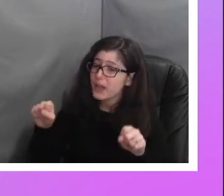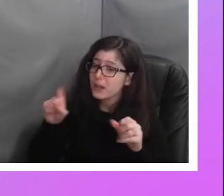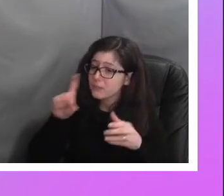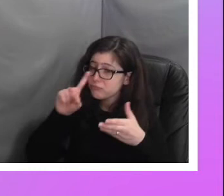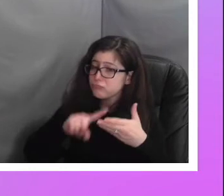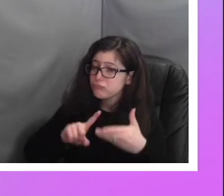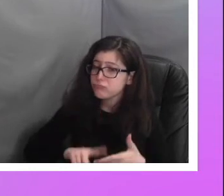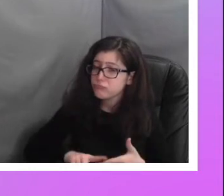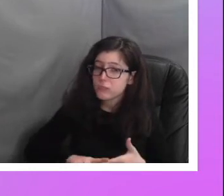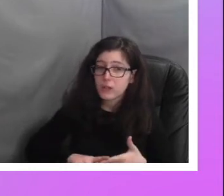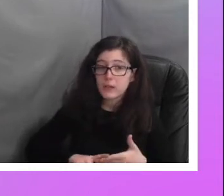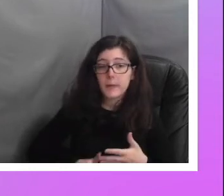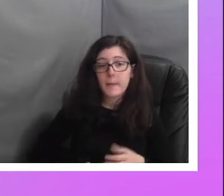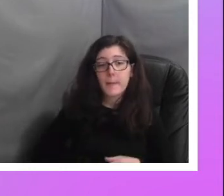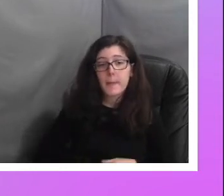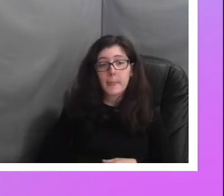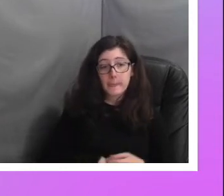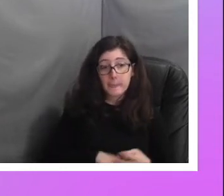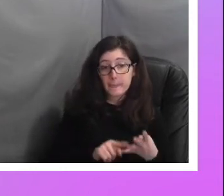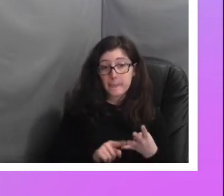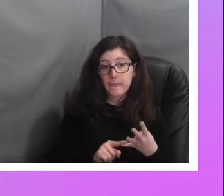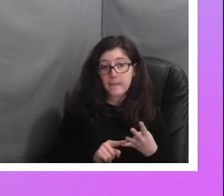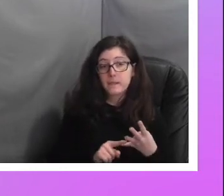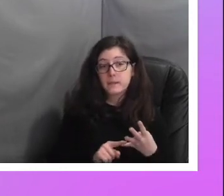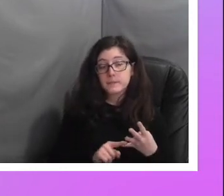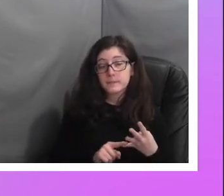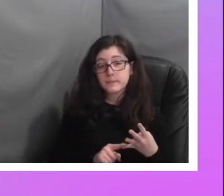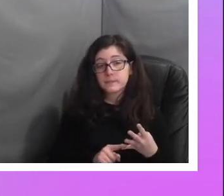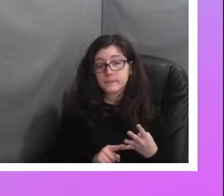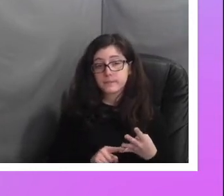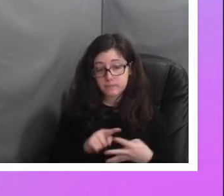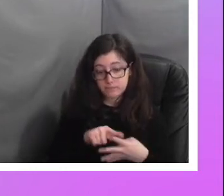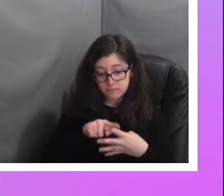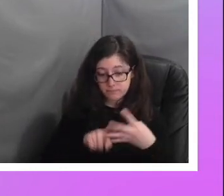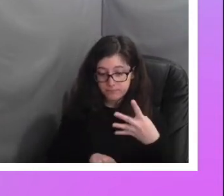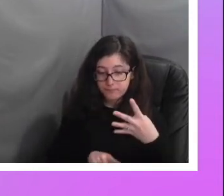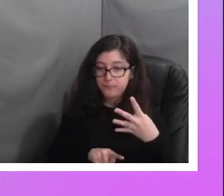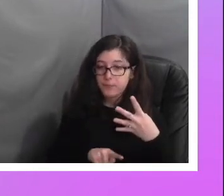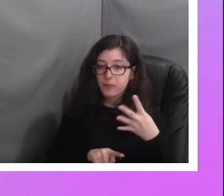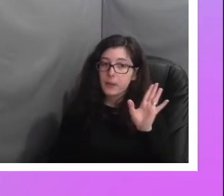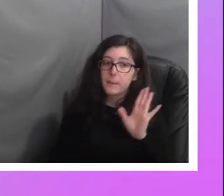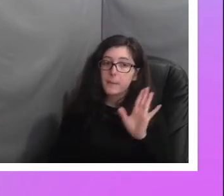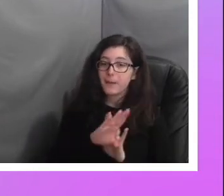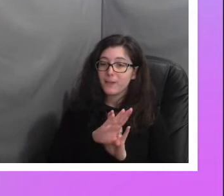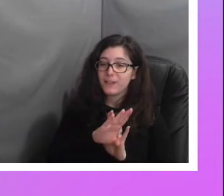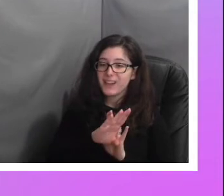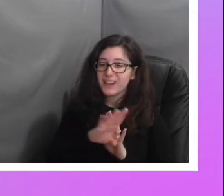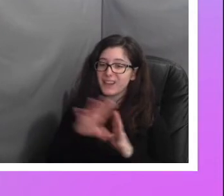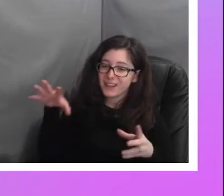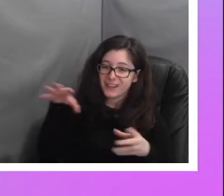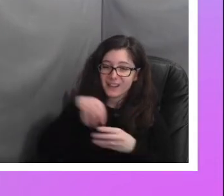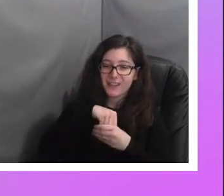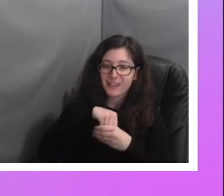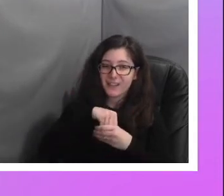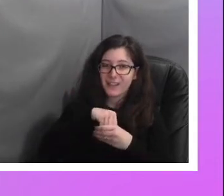These are all the means of building accessibility into your business processes.